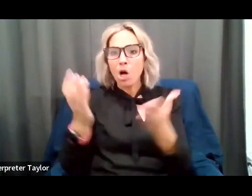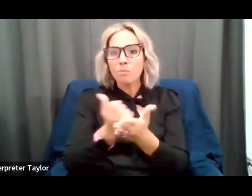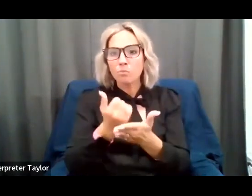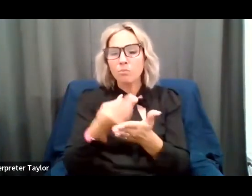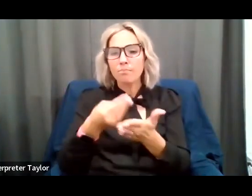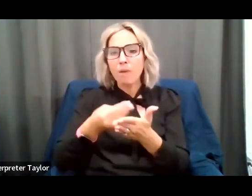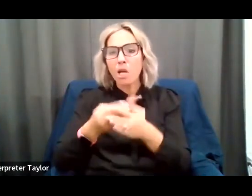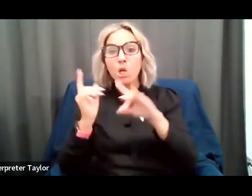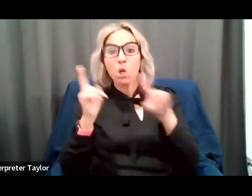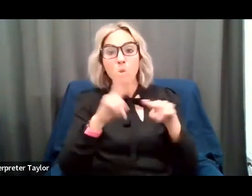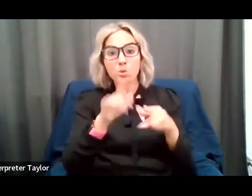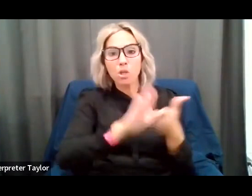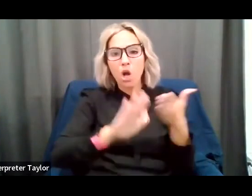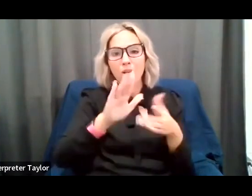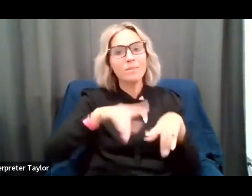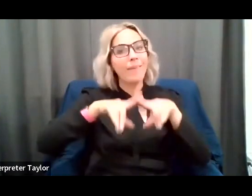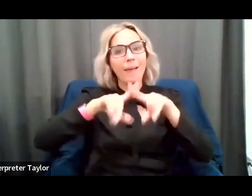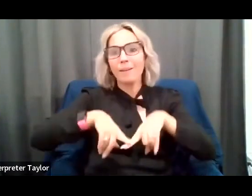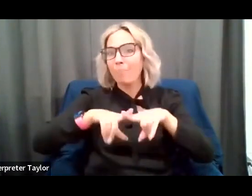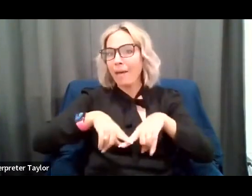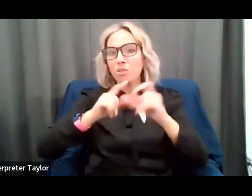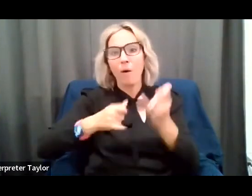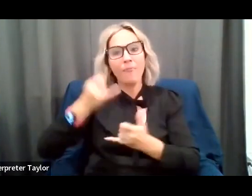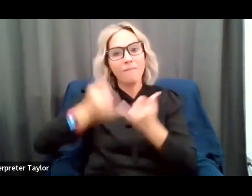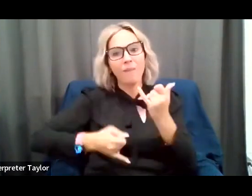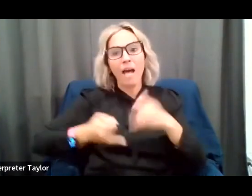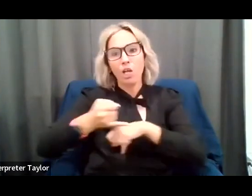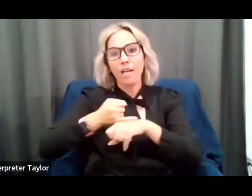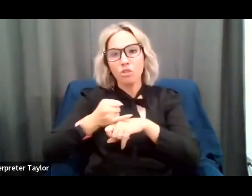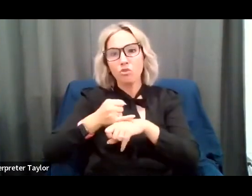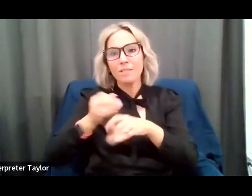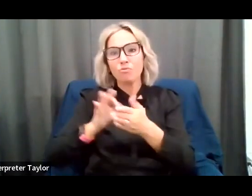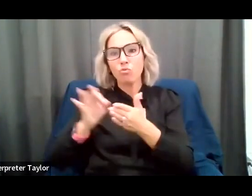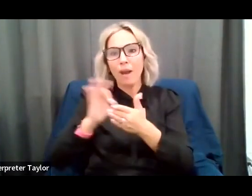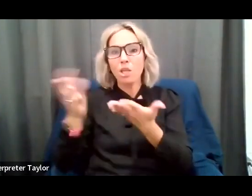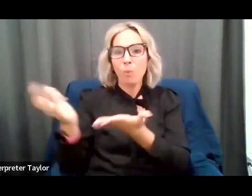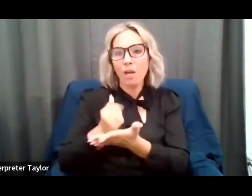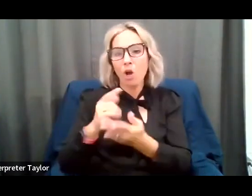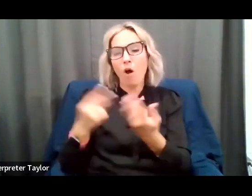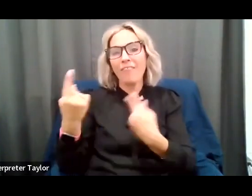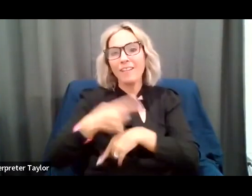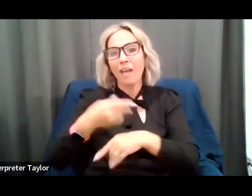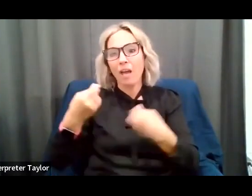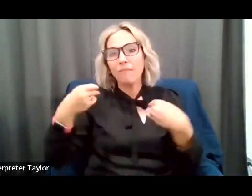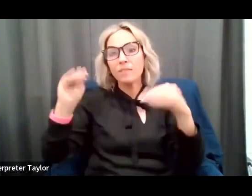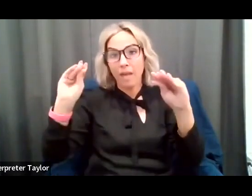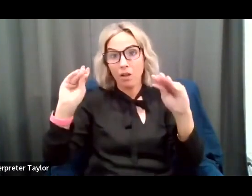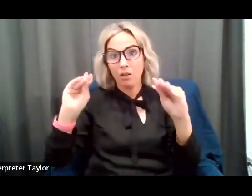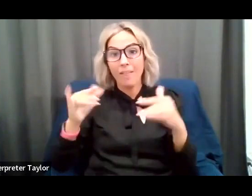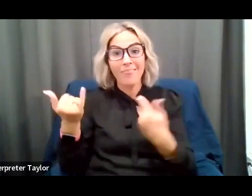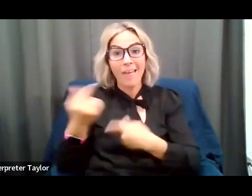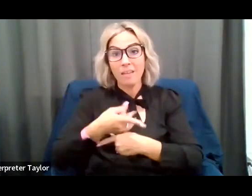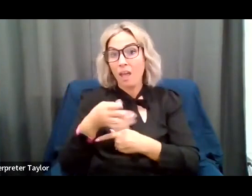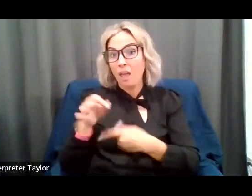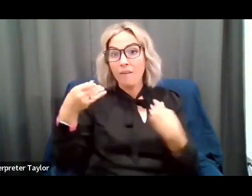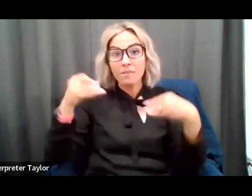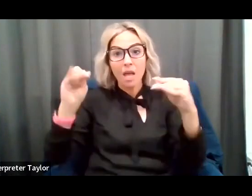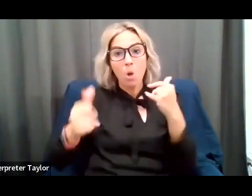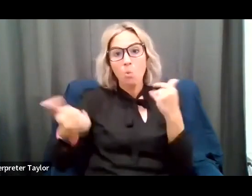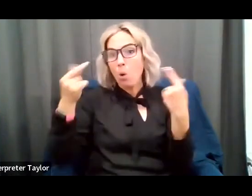that's all dependent upon the final interest rate that we lock in on the day of sale. That day of sale won't occur if you were to approve it tonight.